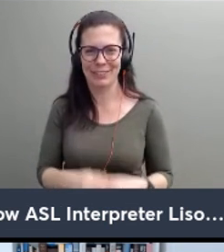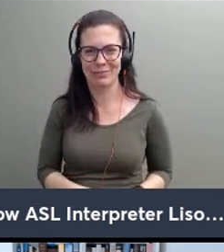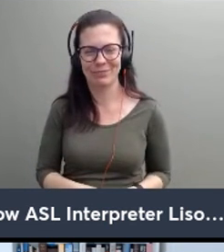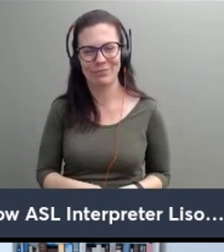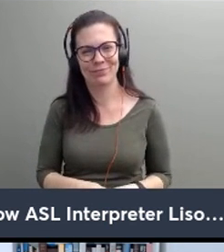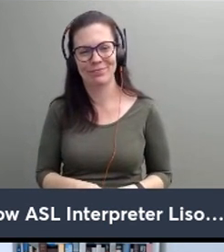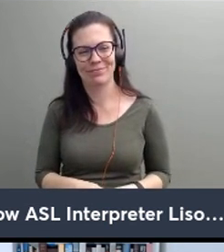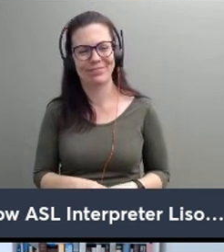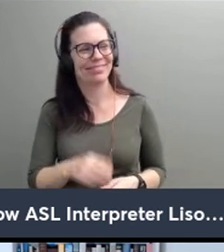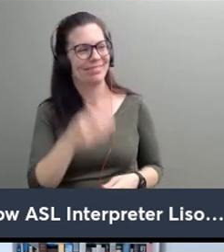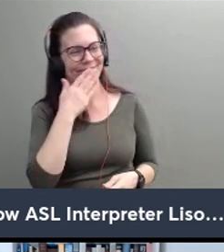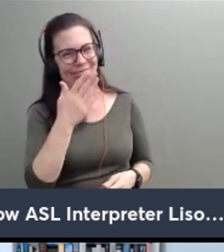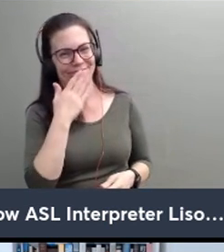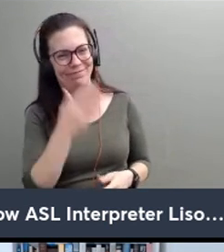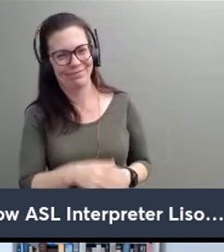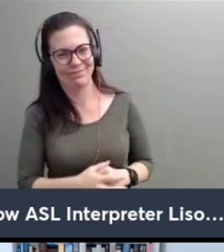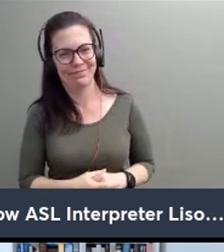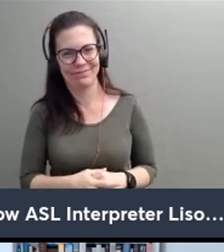Thank you. - Thank you.